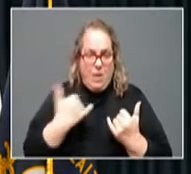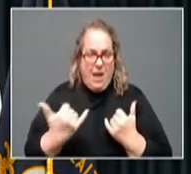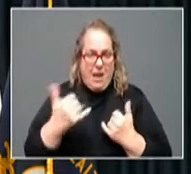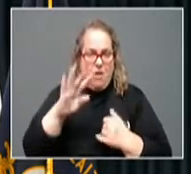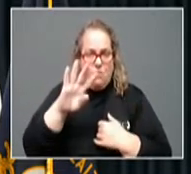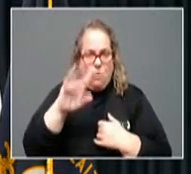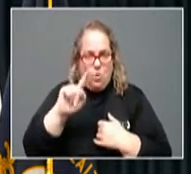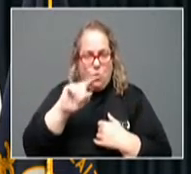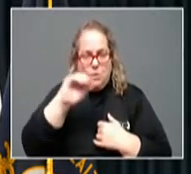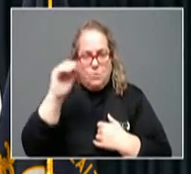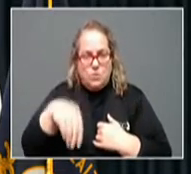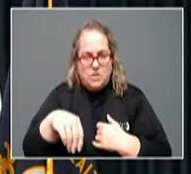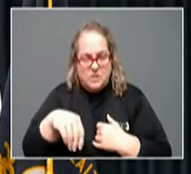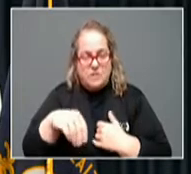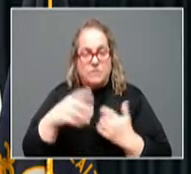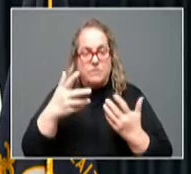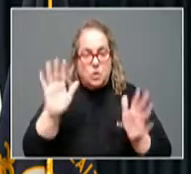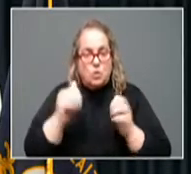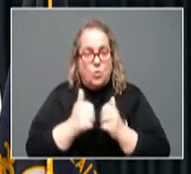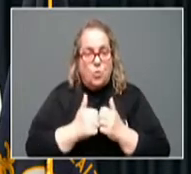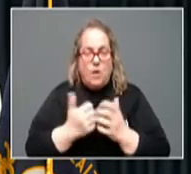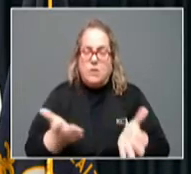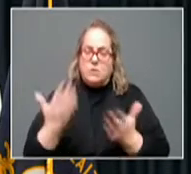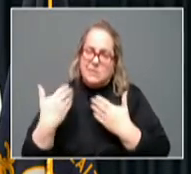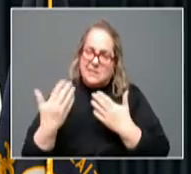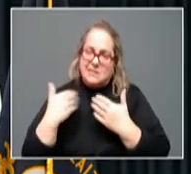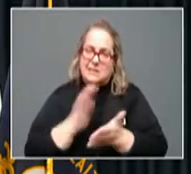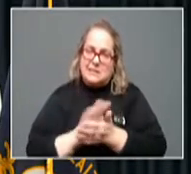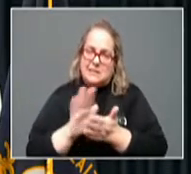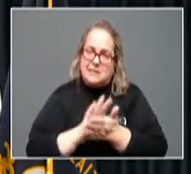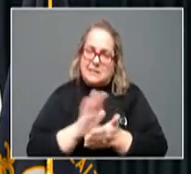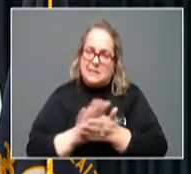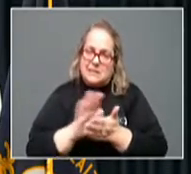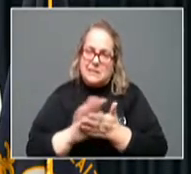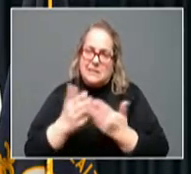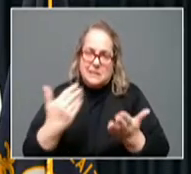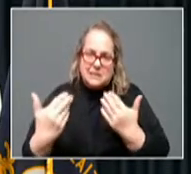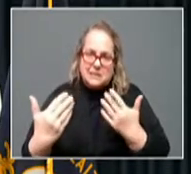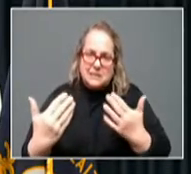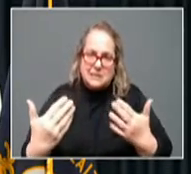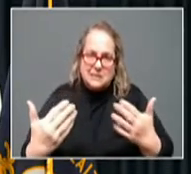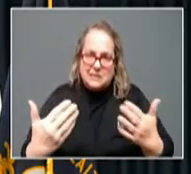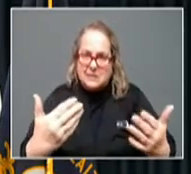removal. We keep pushing and pushing. Uh certainly Grace County still with